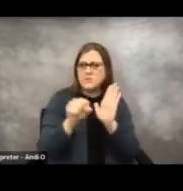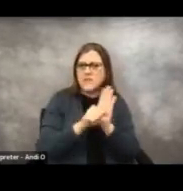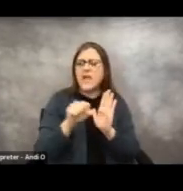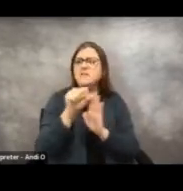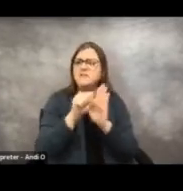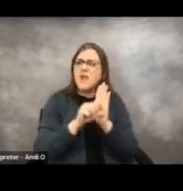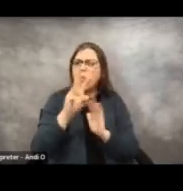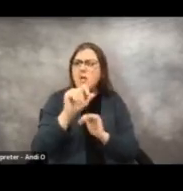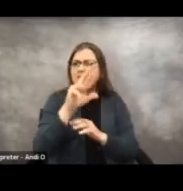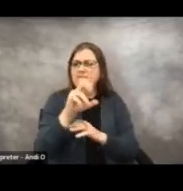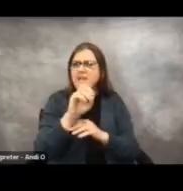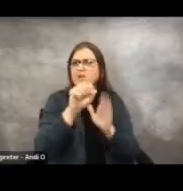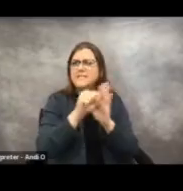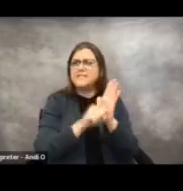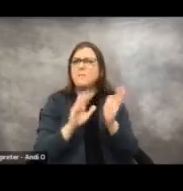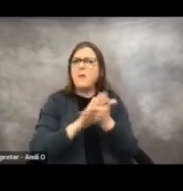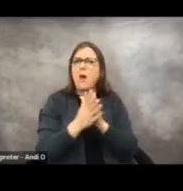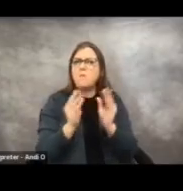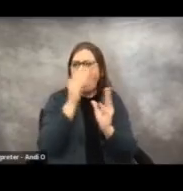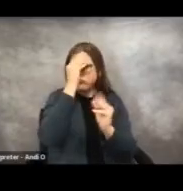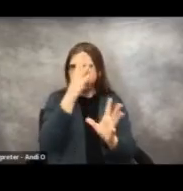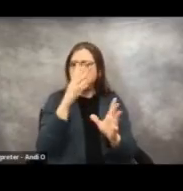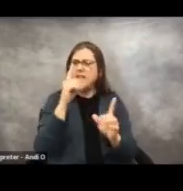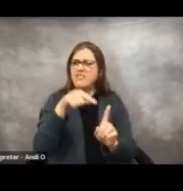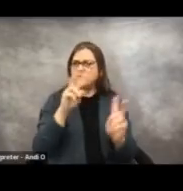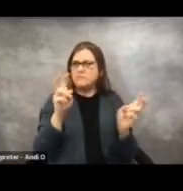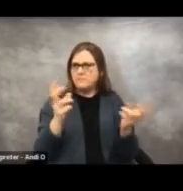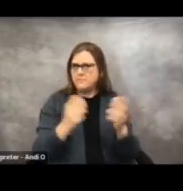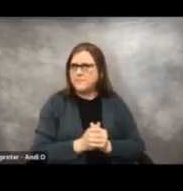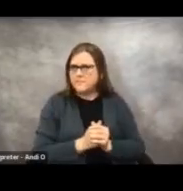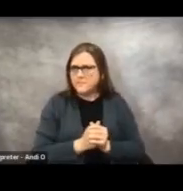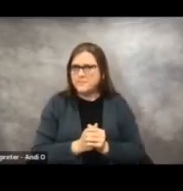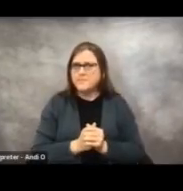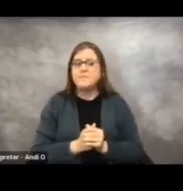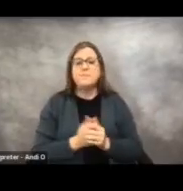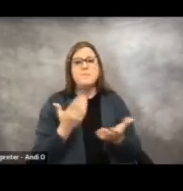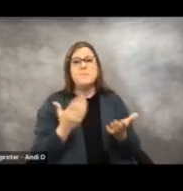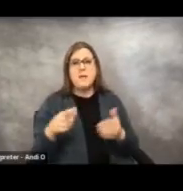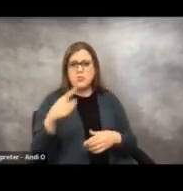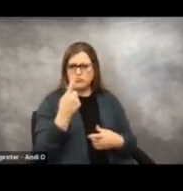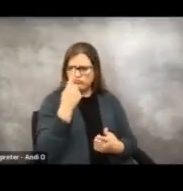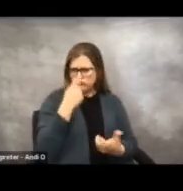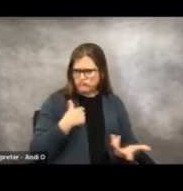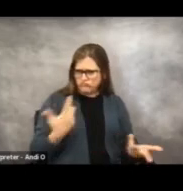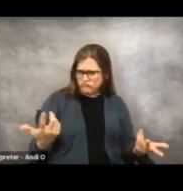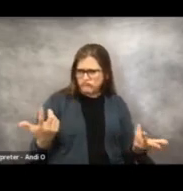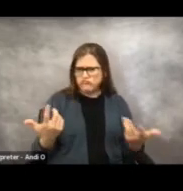informed. Next slide please. So you may ask, why is it important